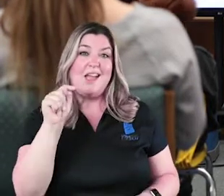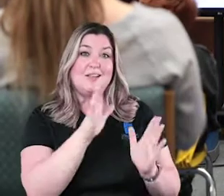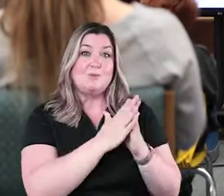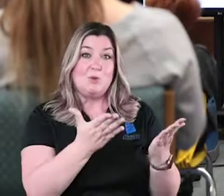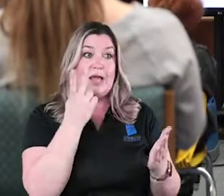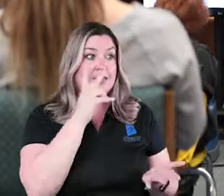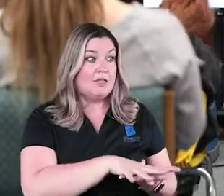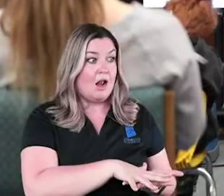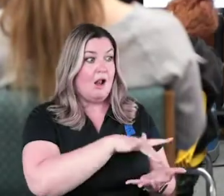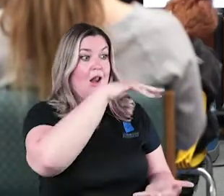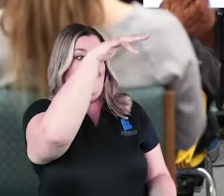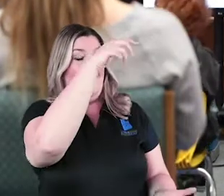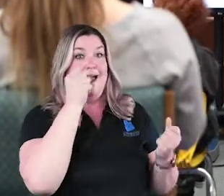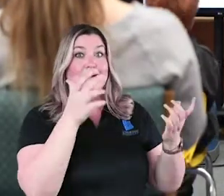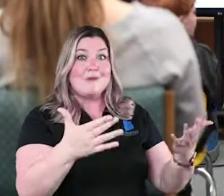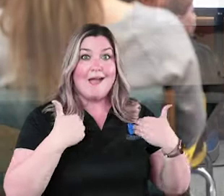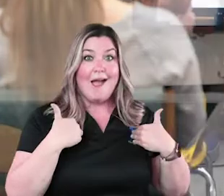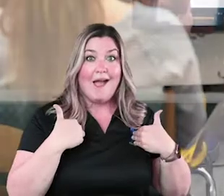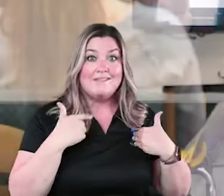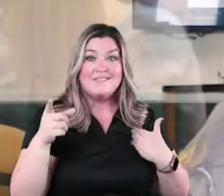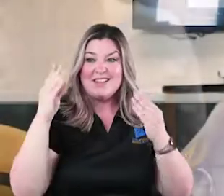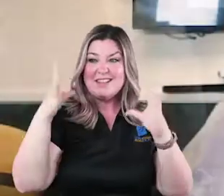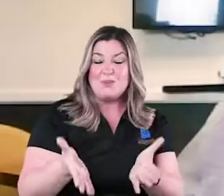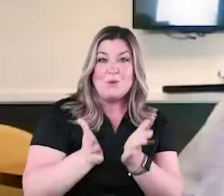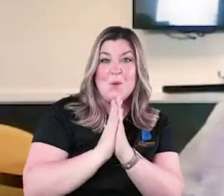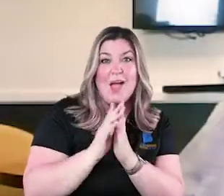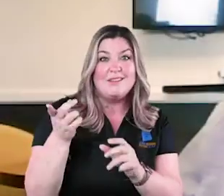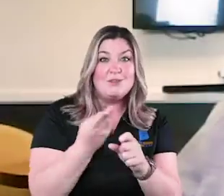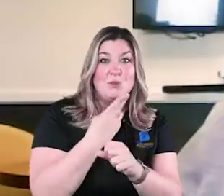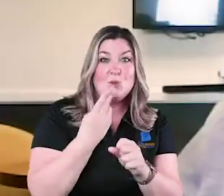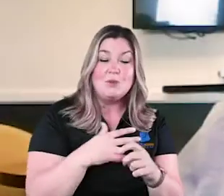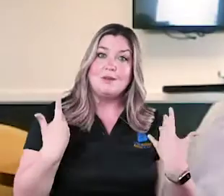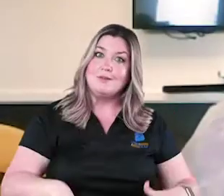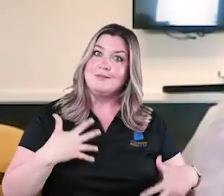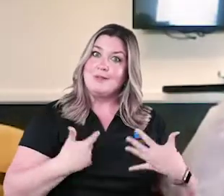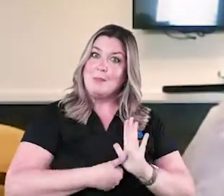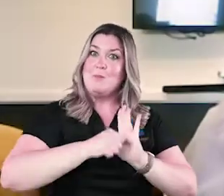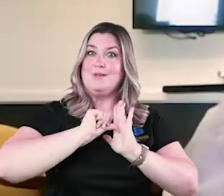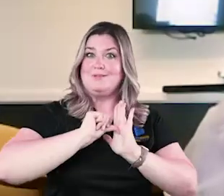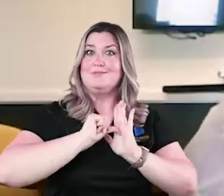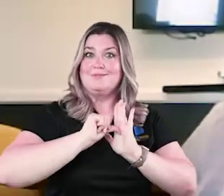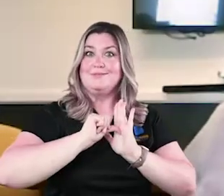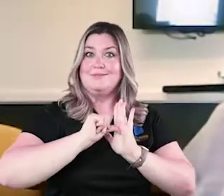volume of textbooks that come in that these teachers are using and putting together on a day to